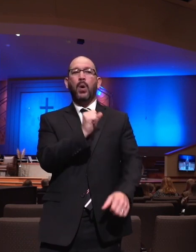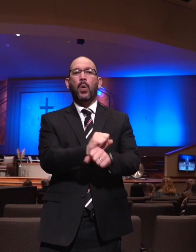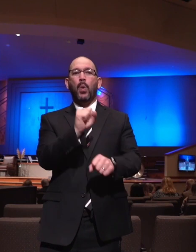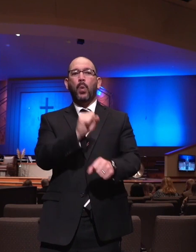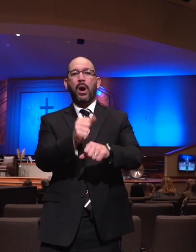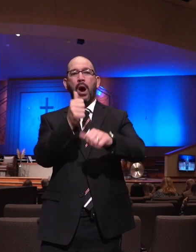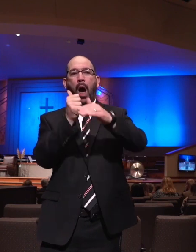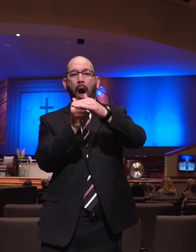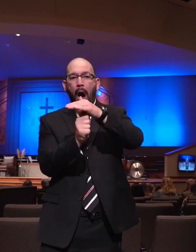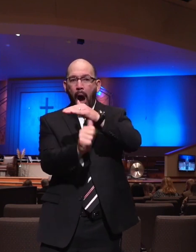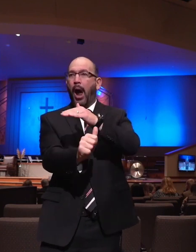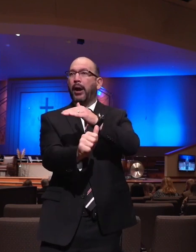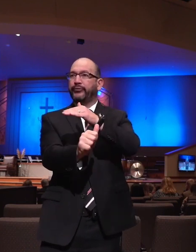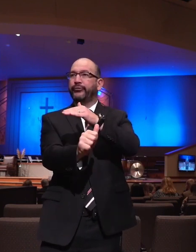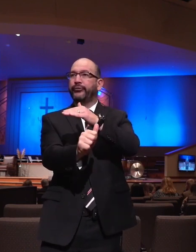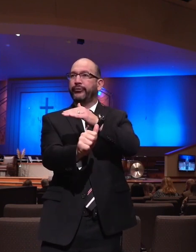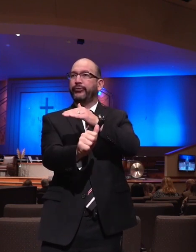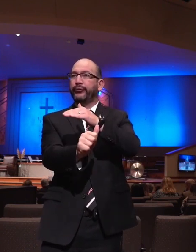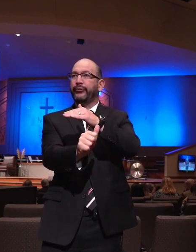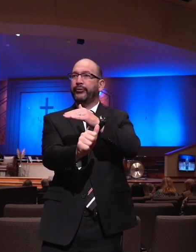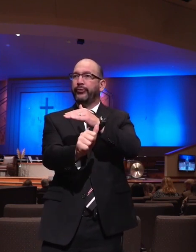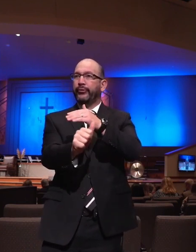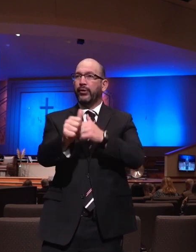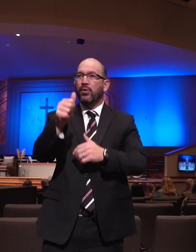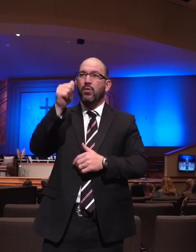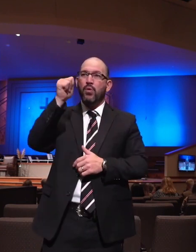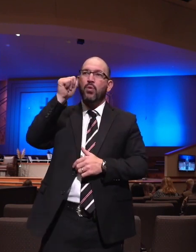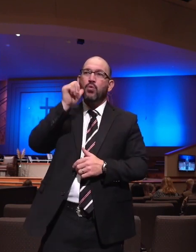you know this girl's got a good work ethic she's got character